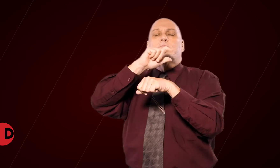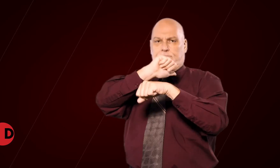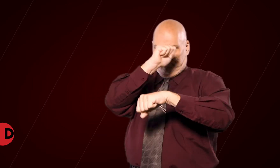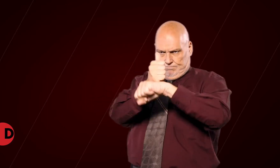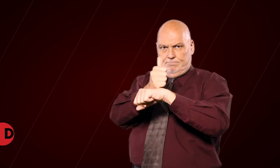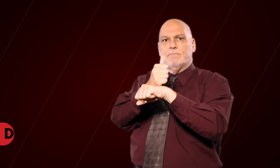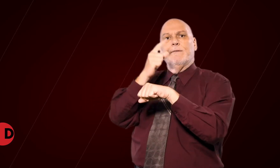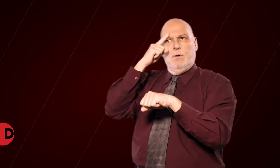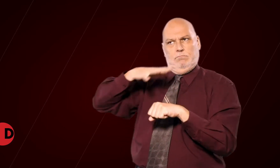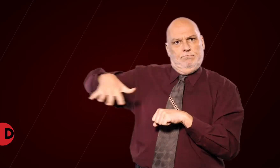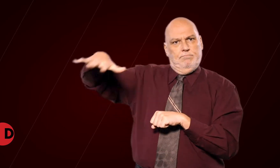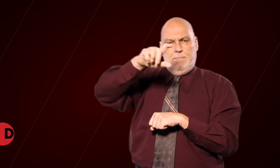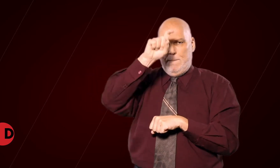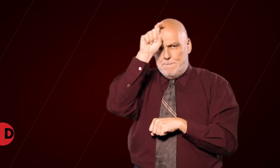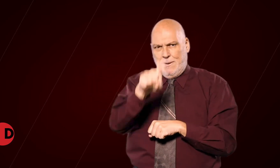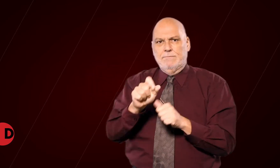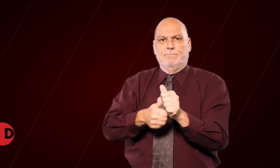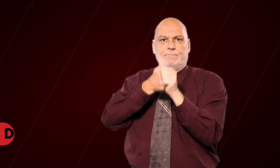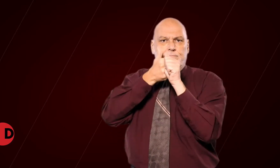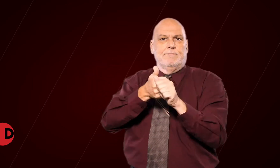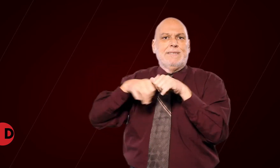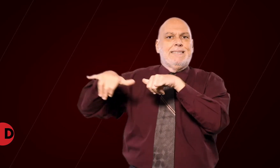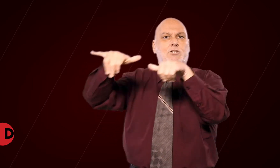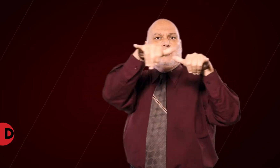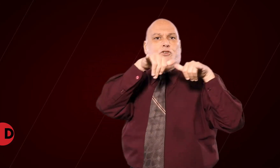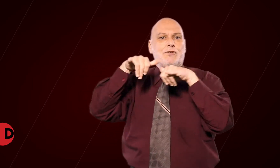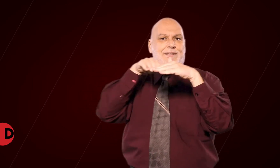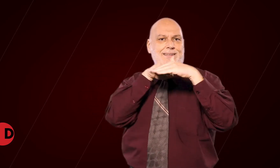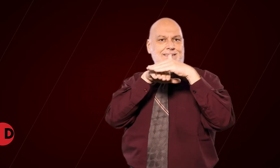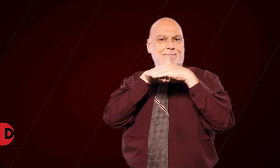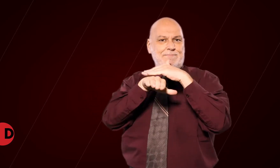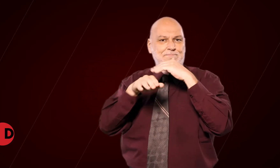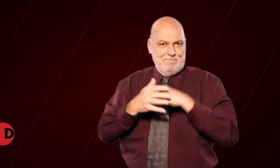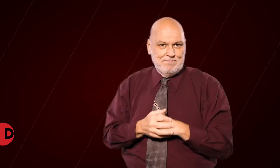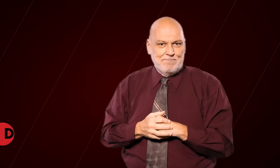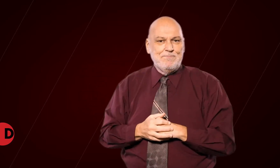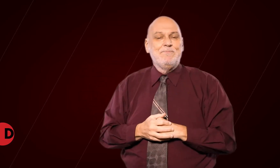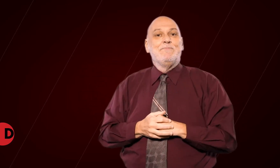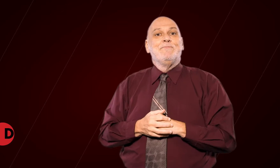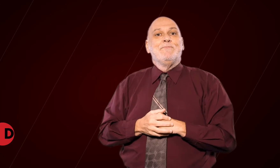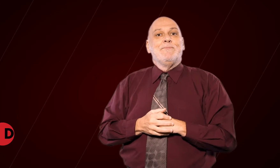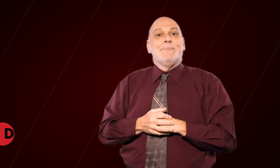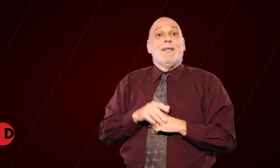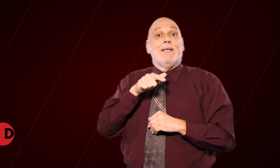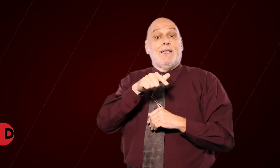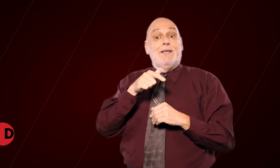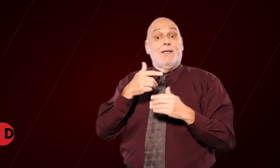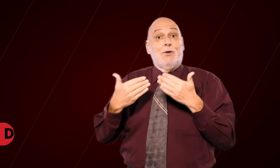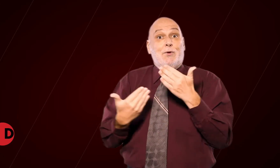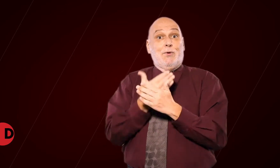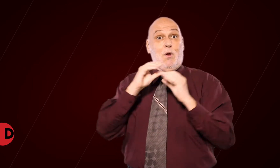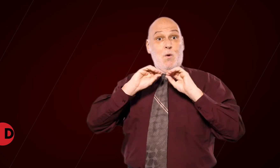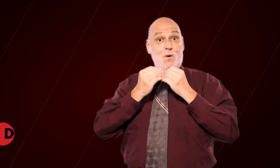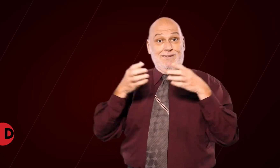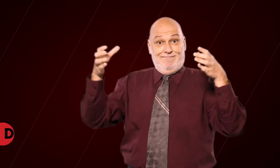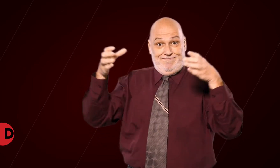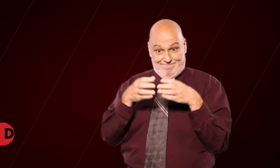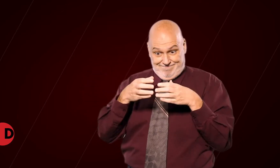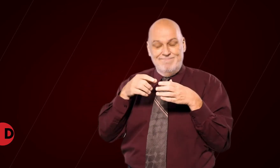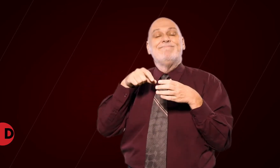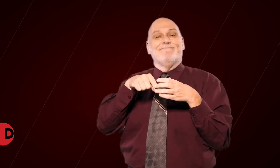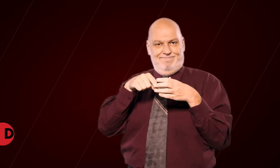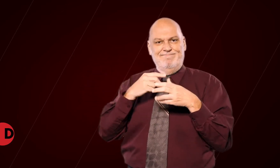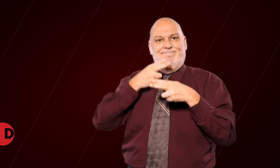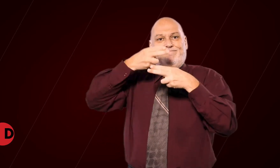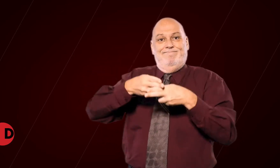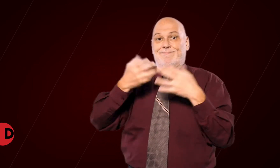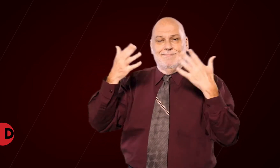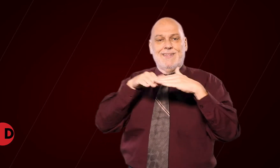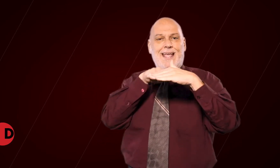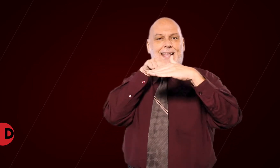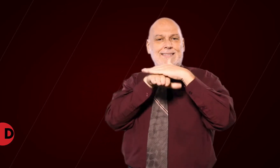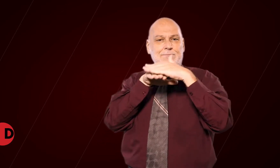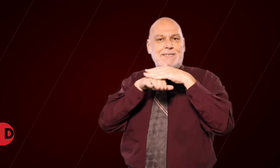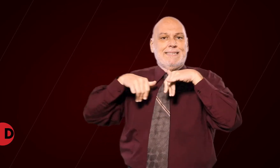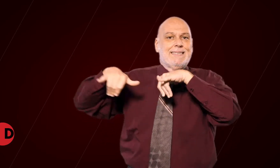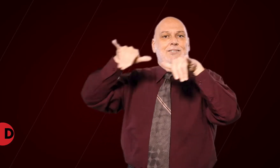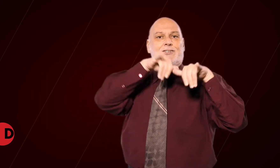organizations encourage research and share information on accessibility.